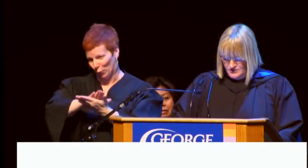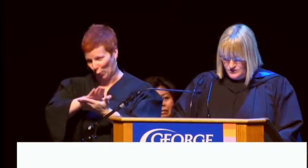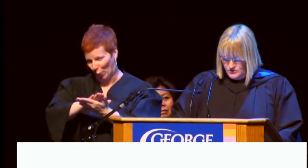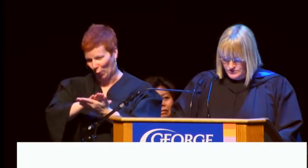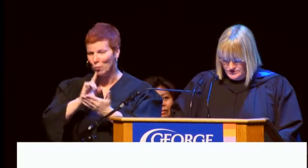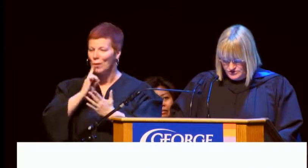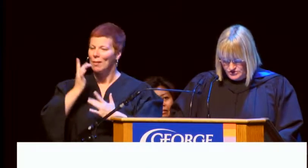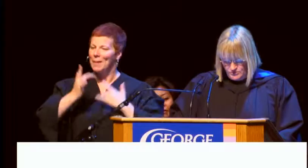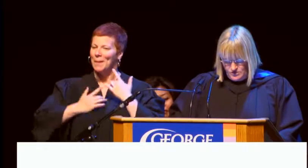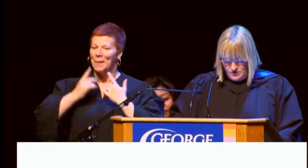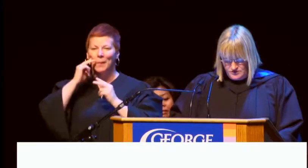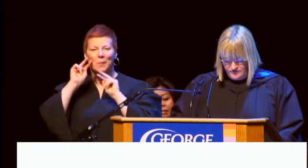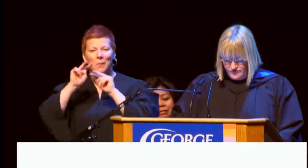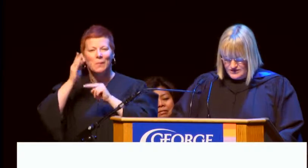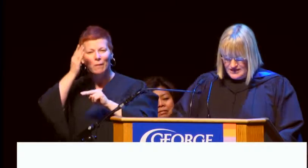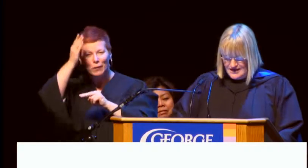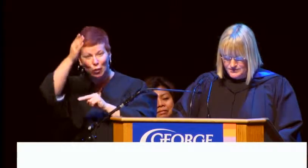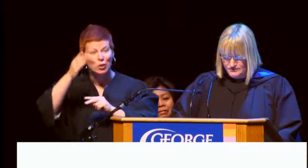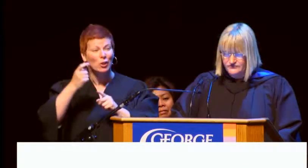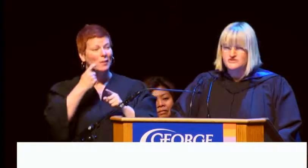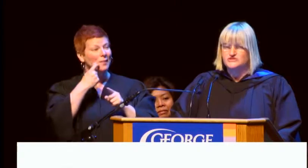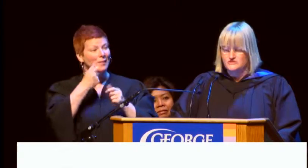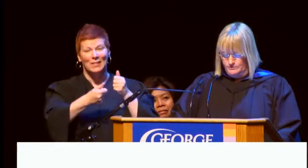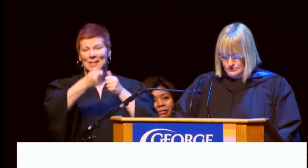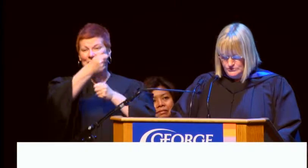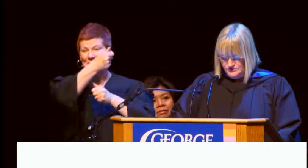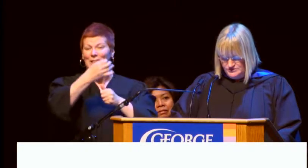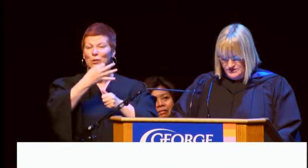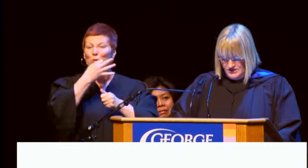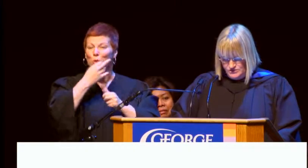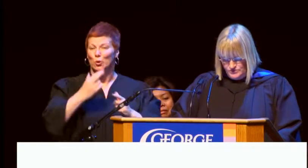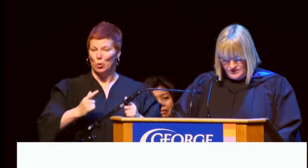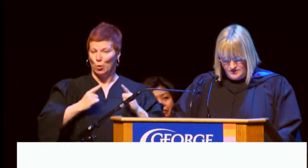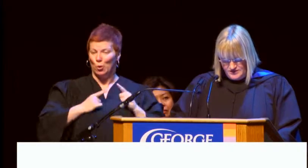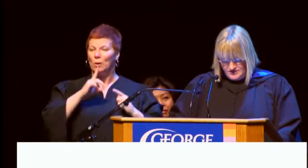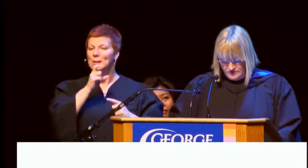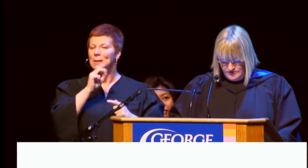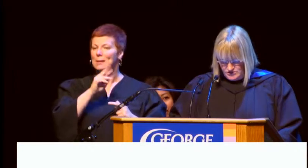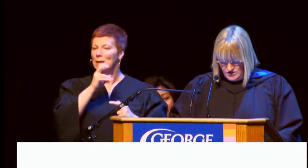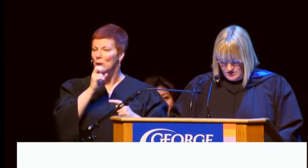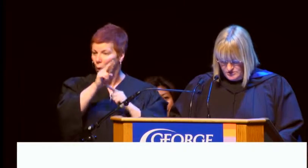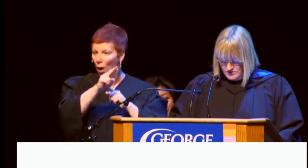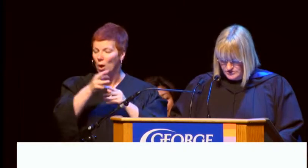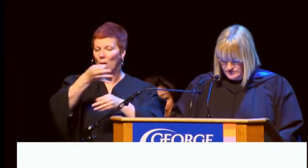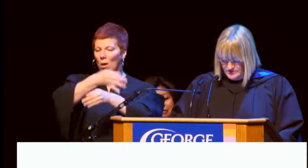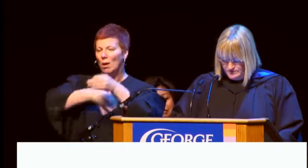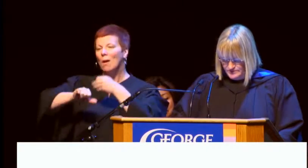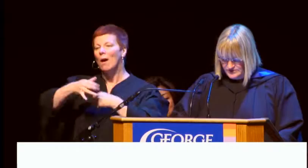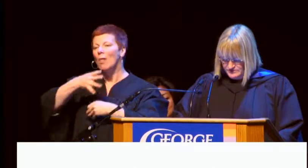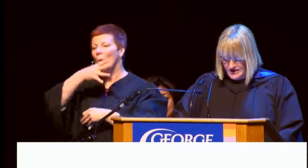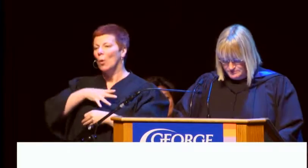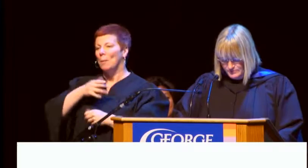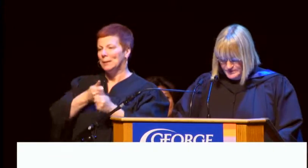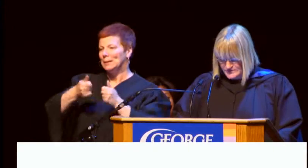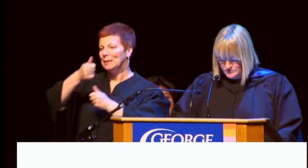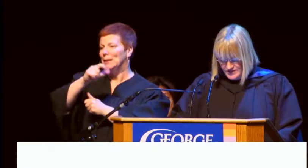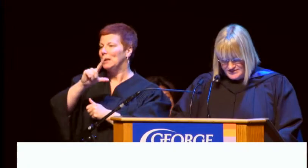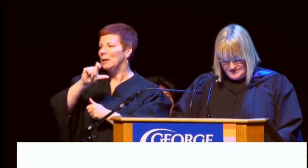TO OUTGOING DEAN JOHN WALKER, FOR YOUR NEVER SAY CAN'T ATTITUDE, AND TO INCOMING DEAN LORRAINE TROTTER WHO HAS US ALREADY BRIMMING WITH IDEAS,